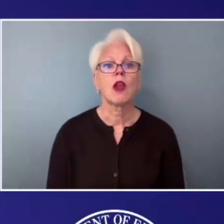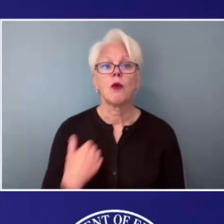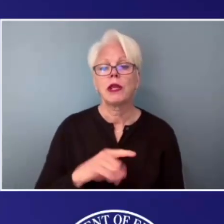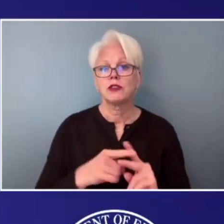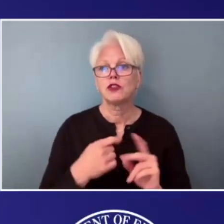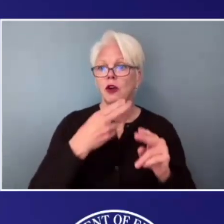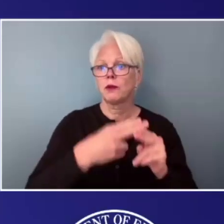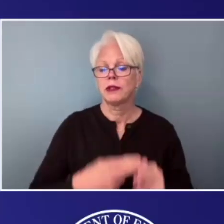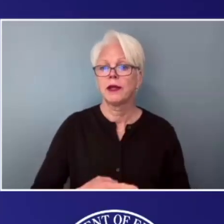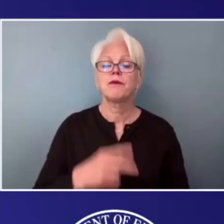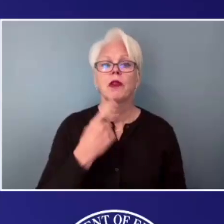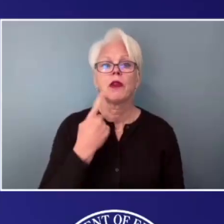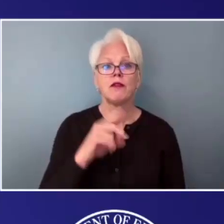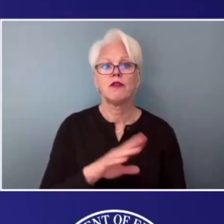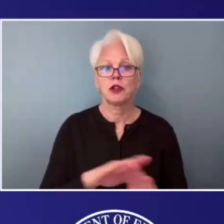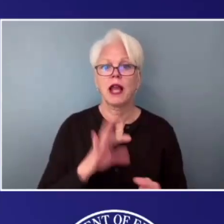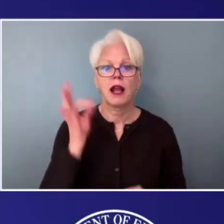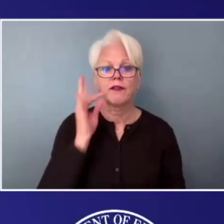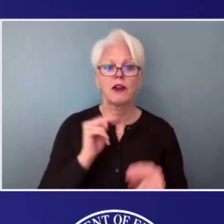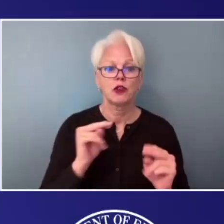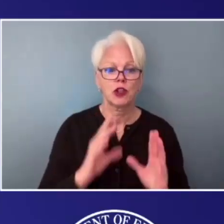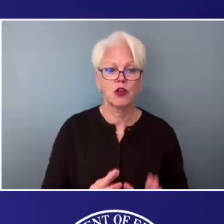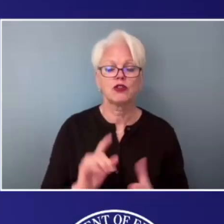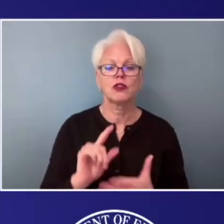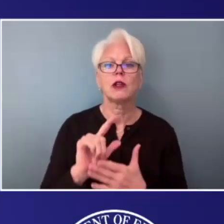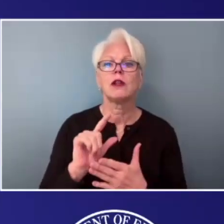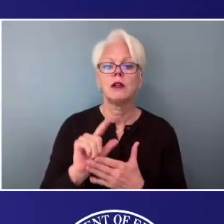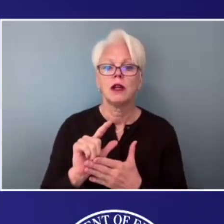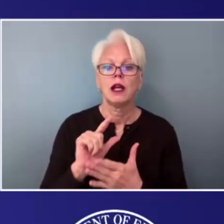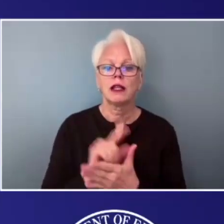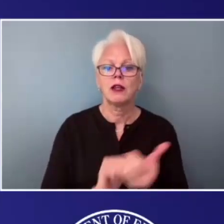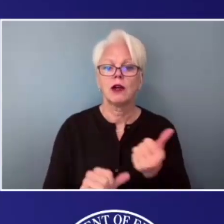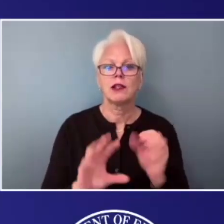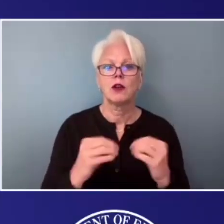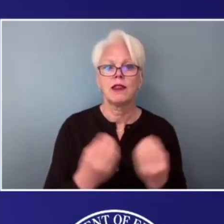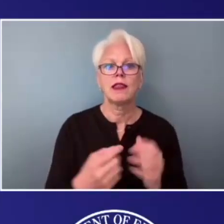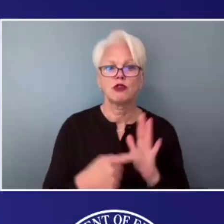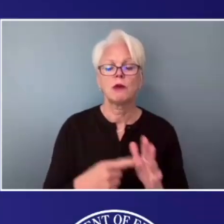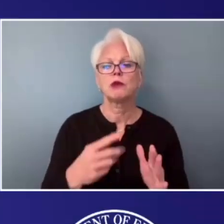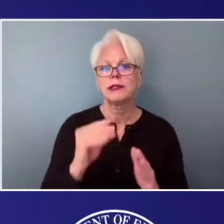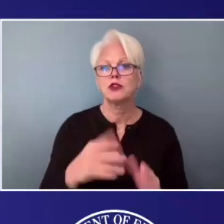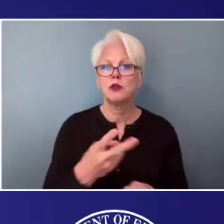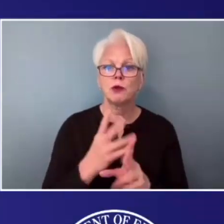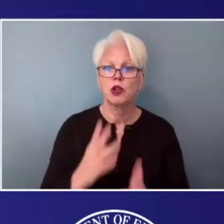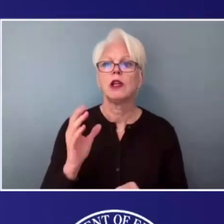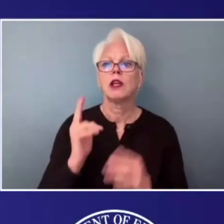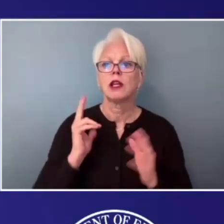for non-Federal negotiators, legal assistance organizations that represent students and borrowers, consumer advocates, and civil rights groups